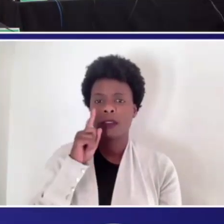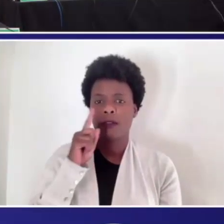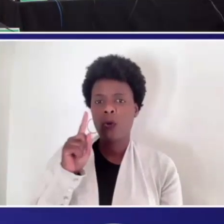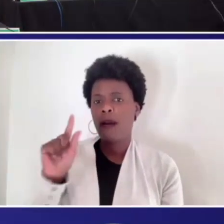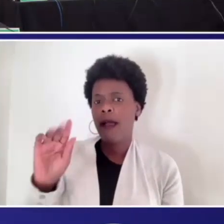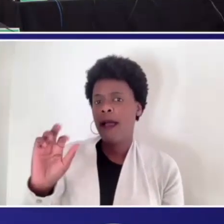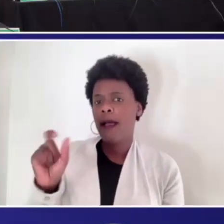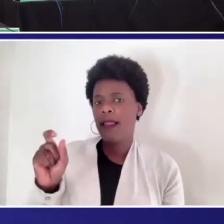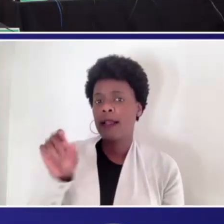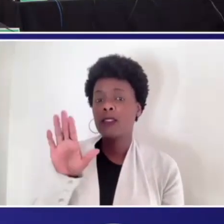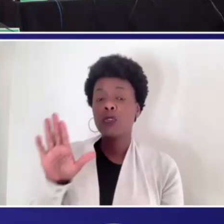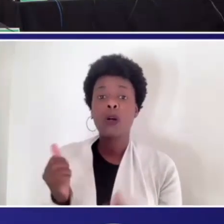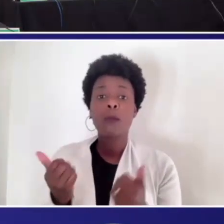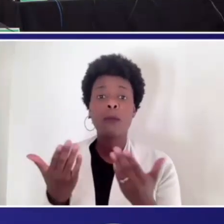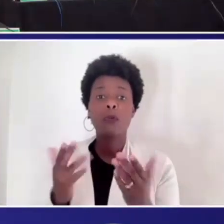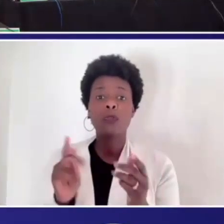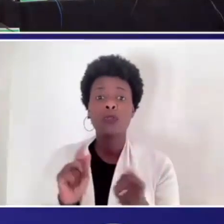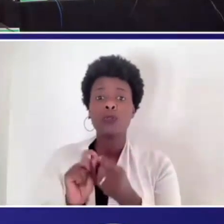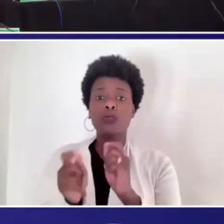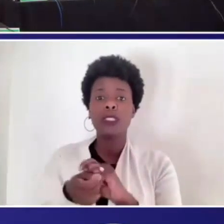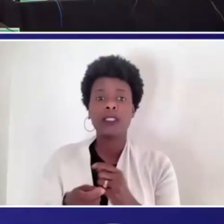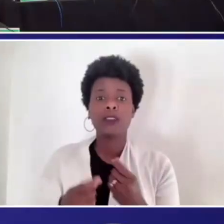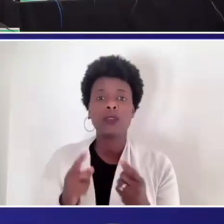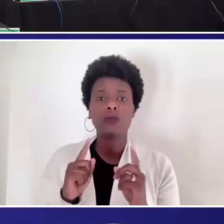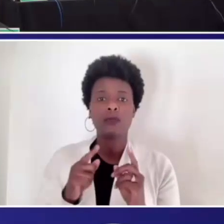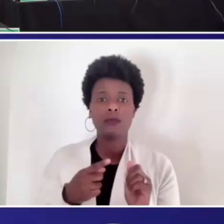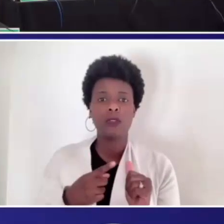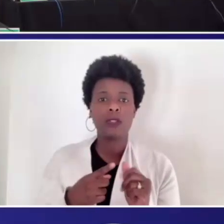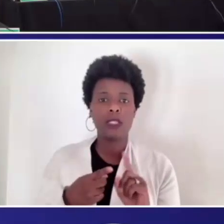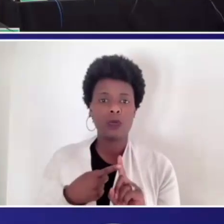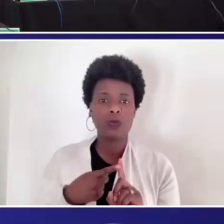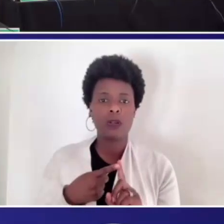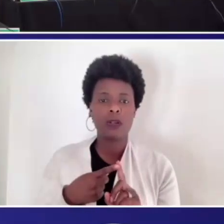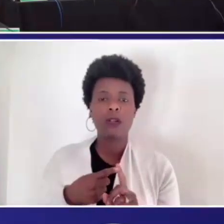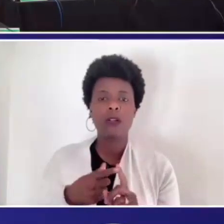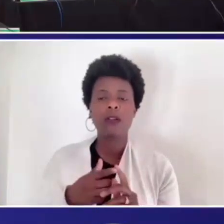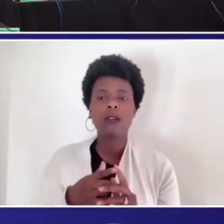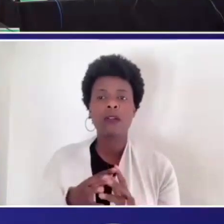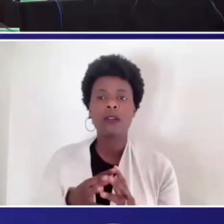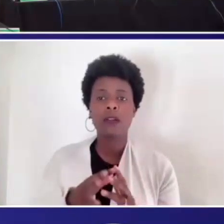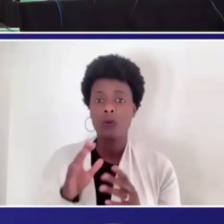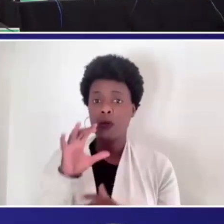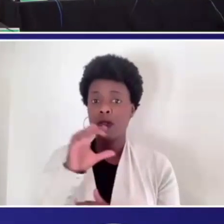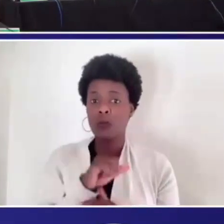you made changes to one -- are we assuming that everybody's okay with